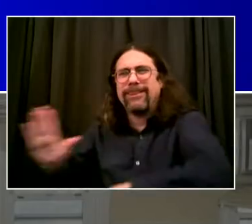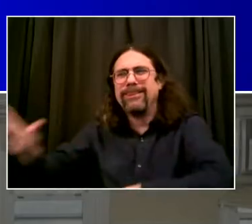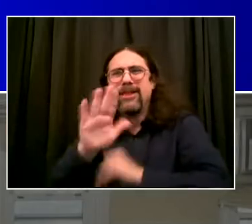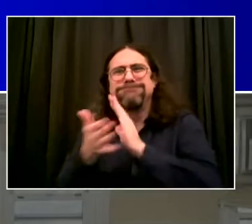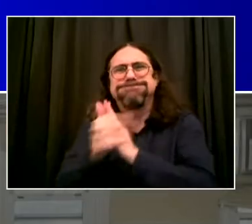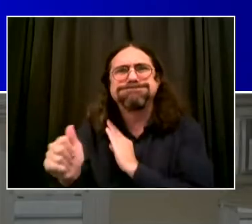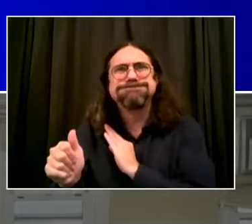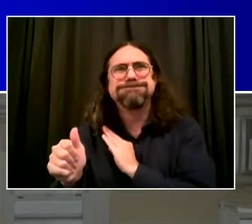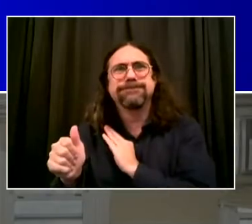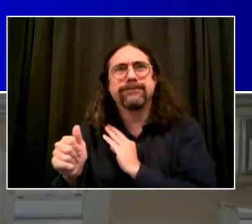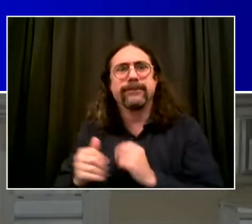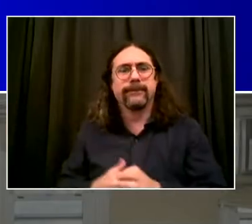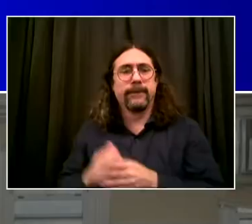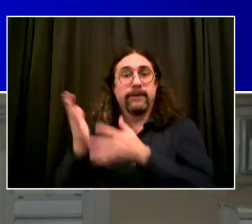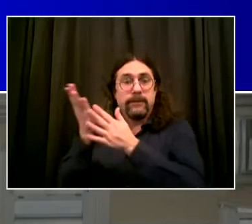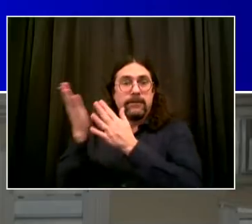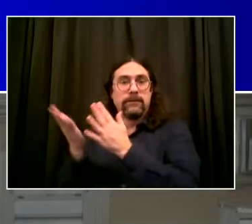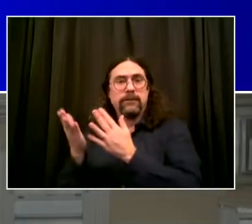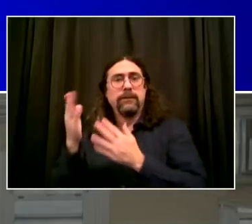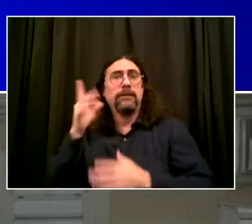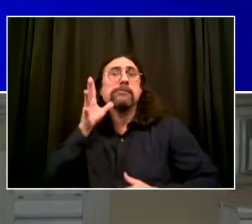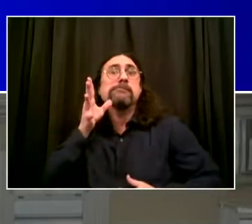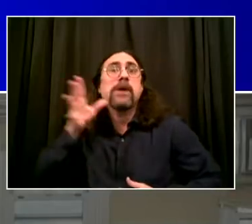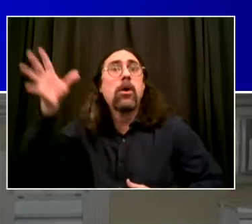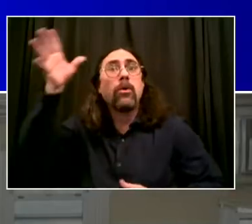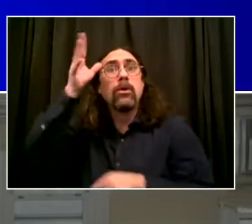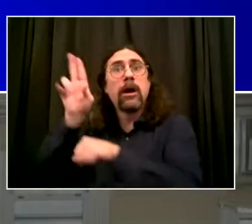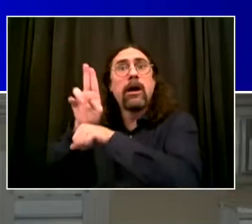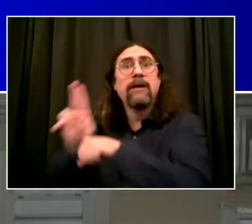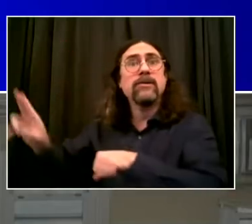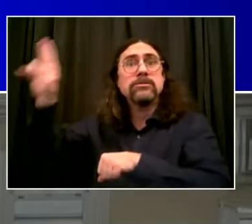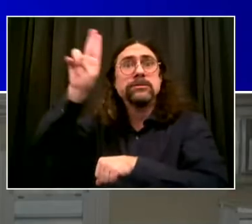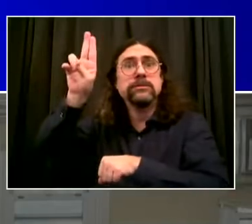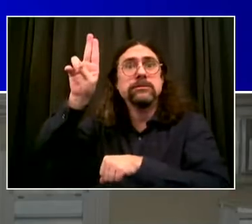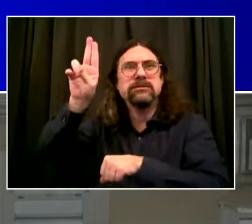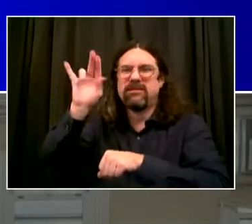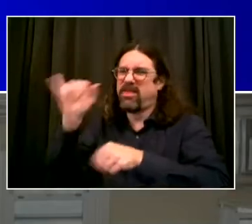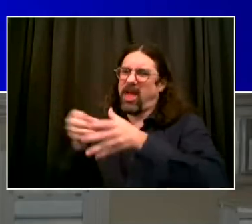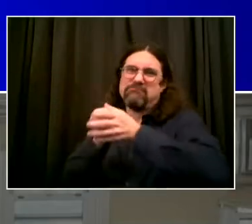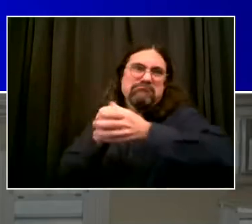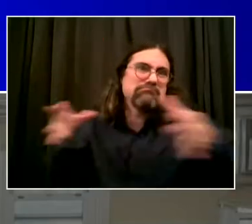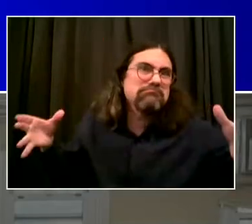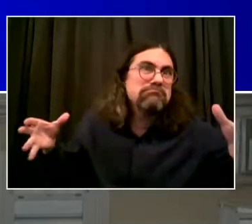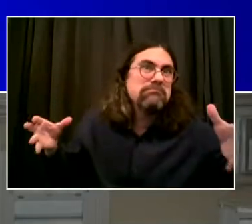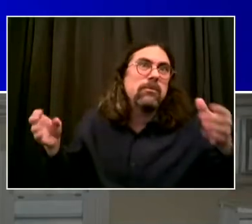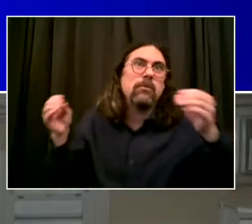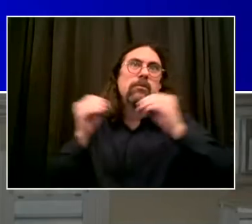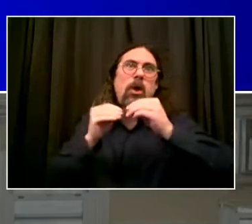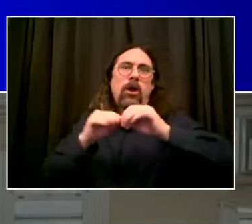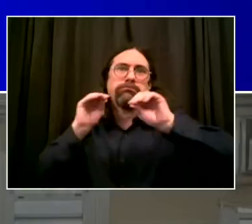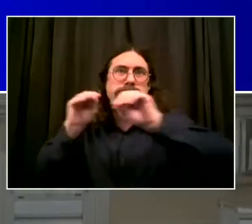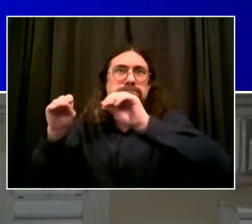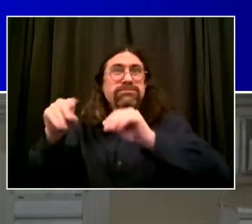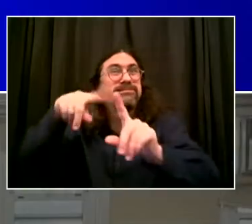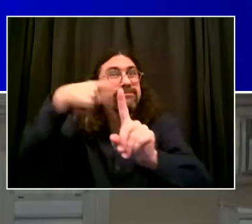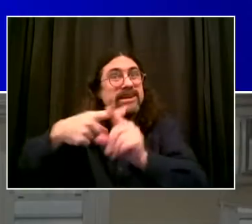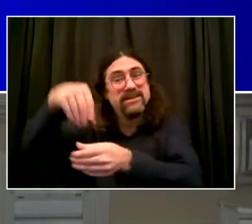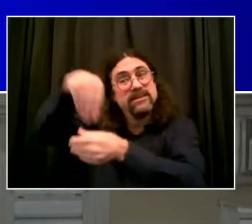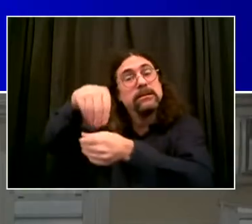TOOLS TO CLOSE THE GAP. SUPPORTING PARENTS WITH THE TOOLS THEY NEED